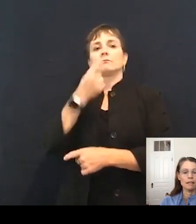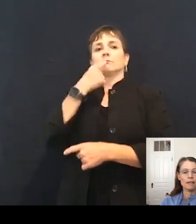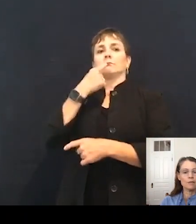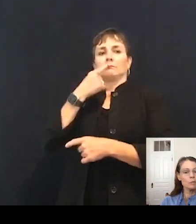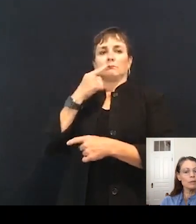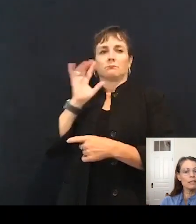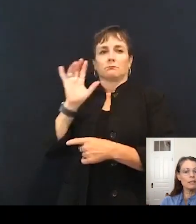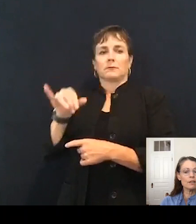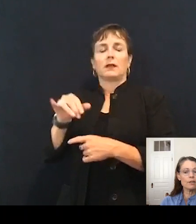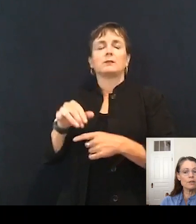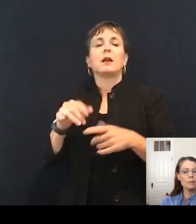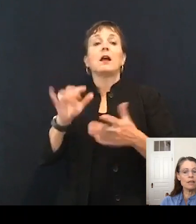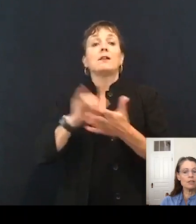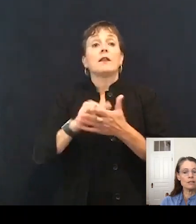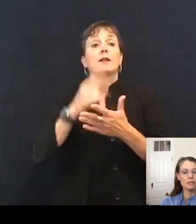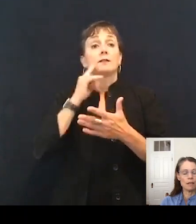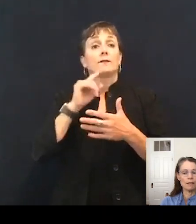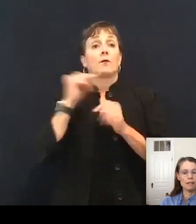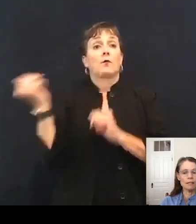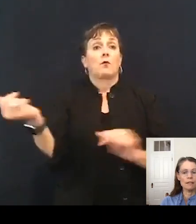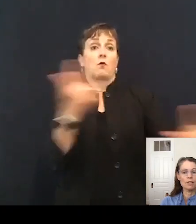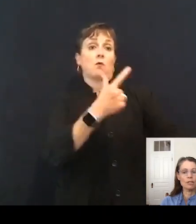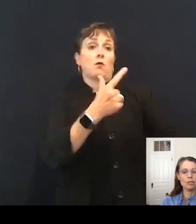They have completed a 30-patient study,